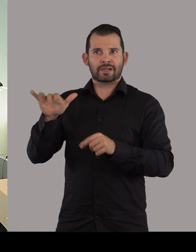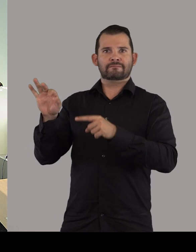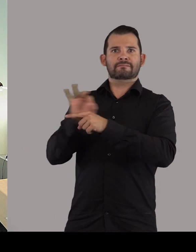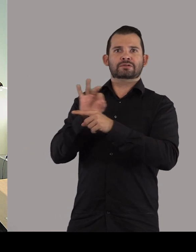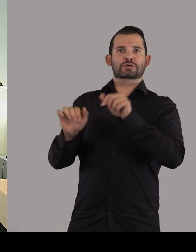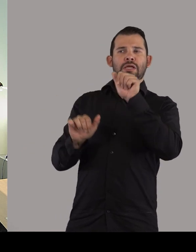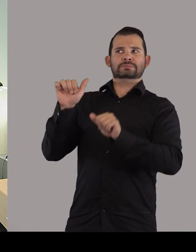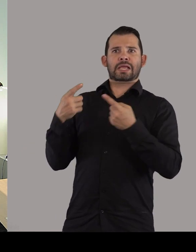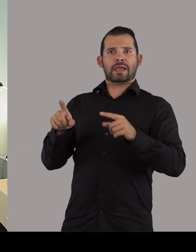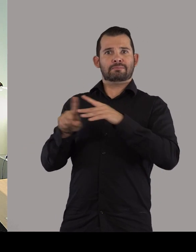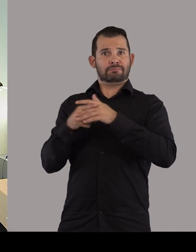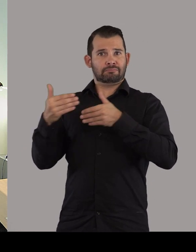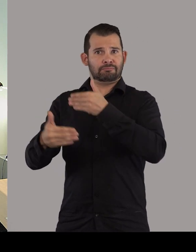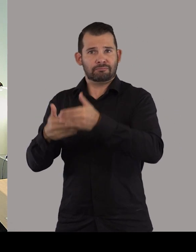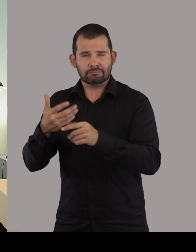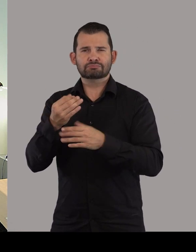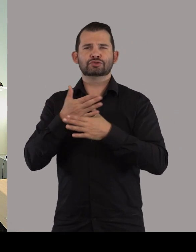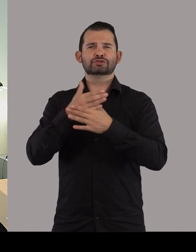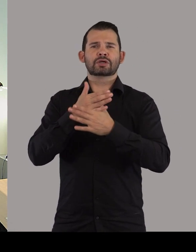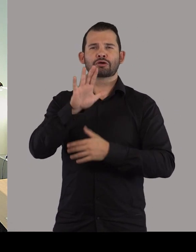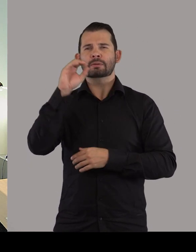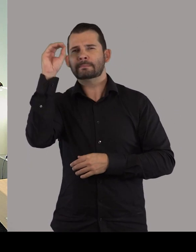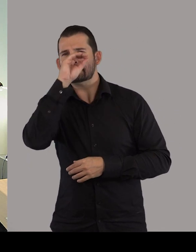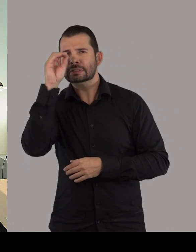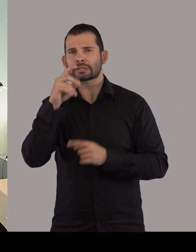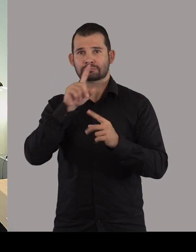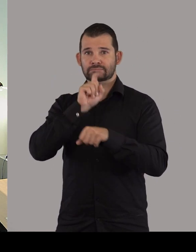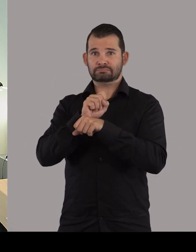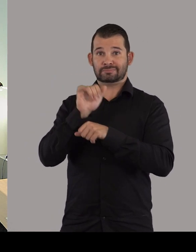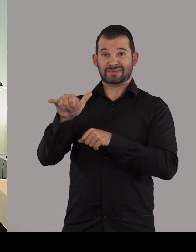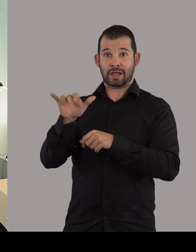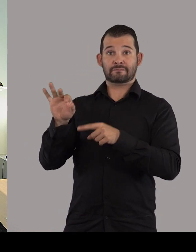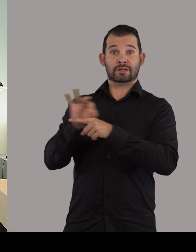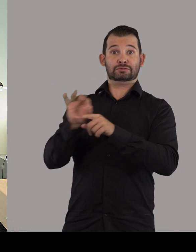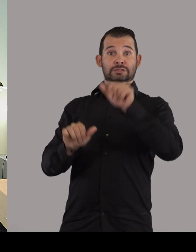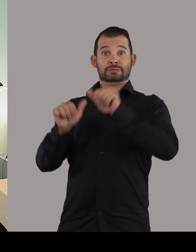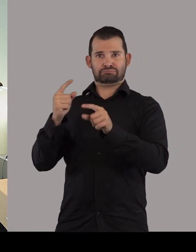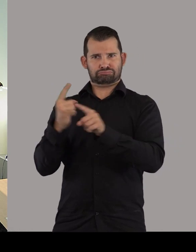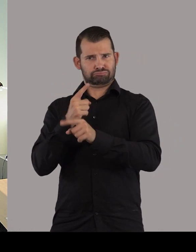and share your opinion of whether the functional assessment properly assessed your disabilities